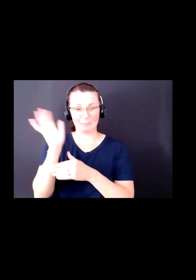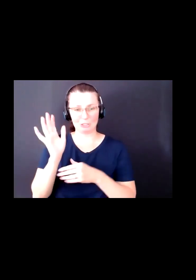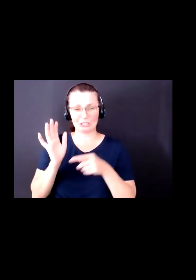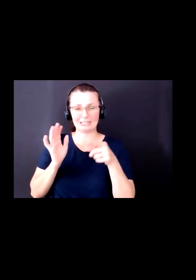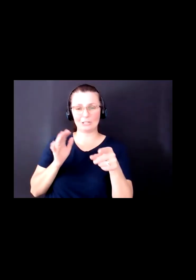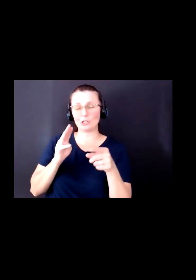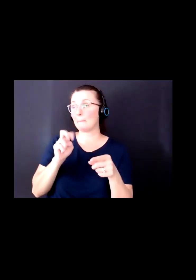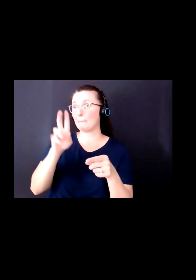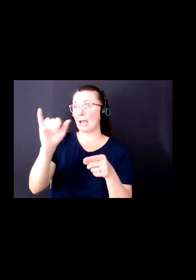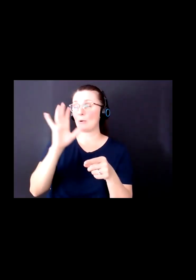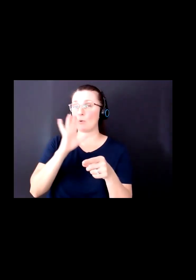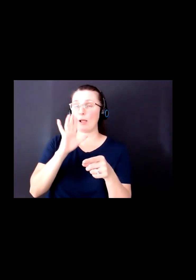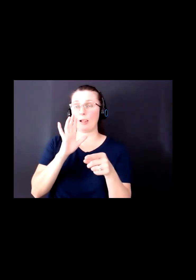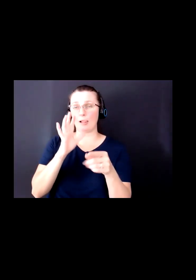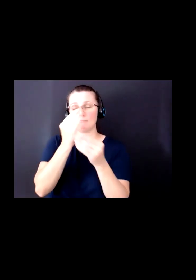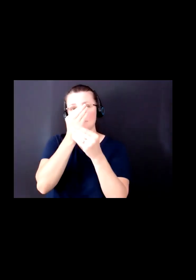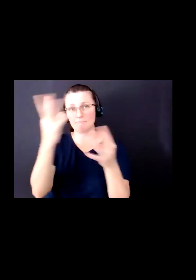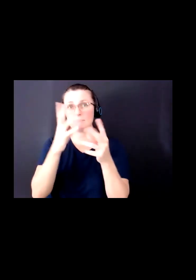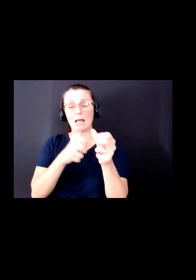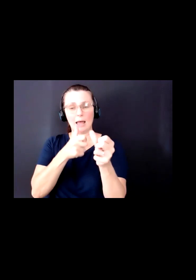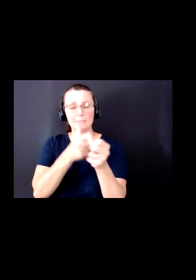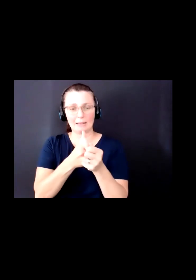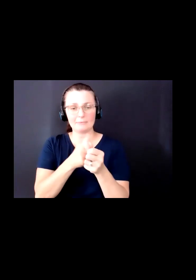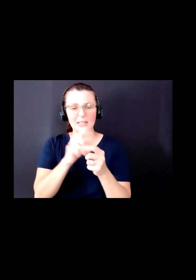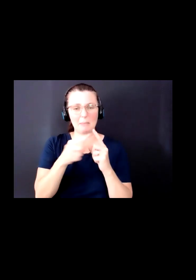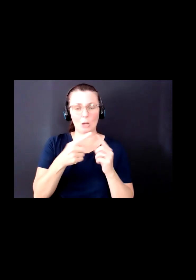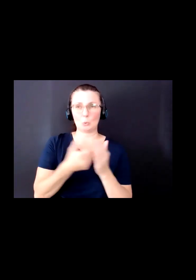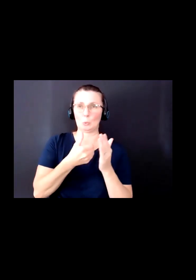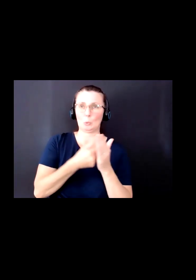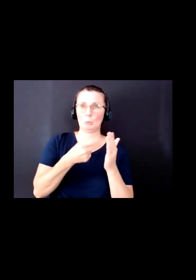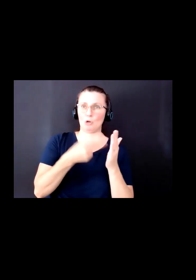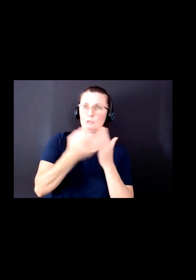on some initiatives that MOD is working on.